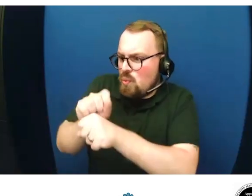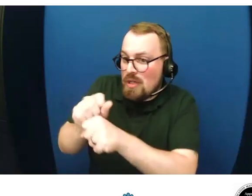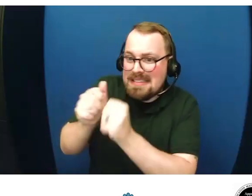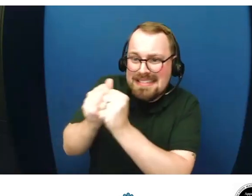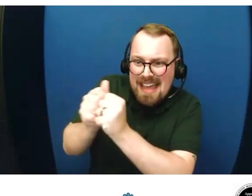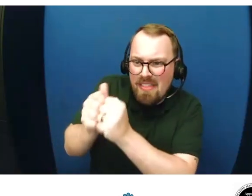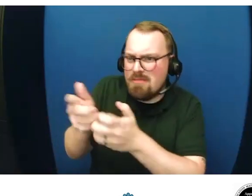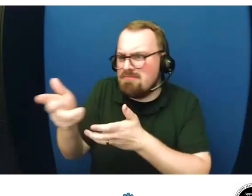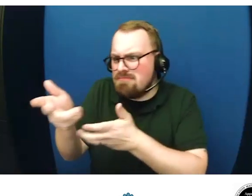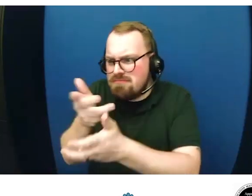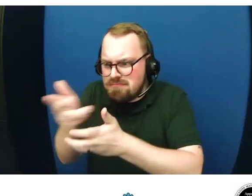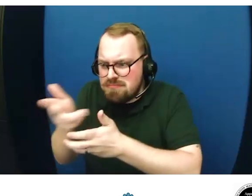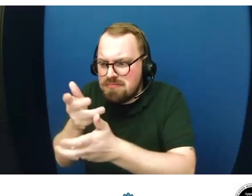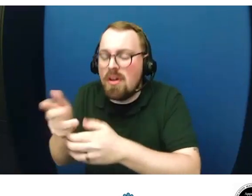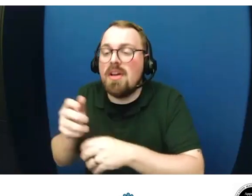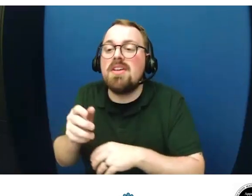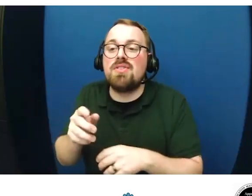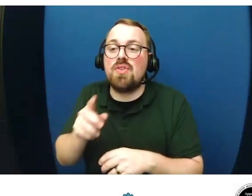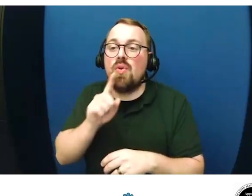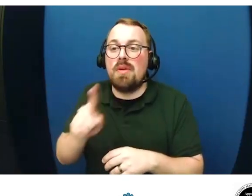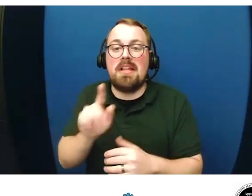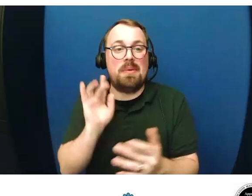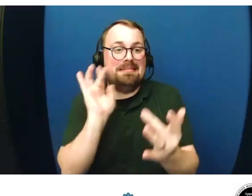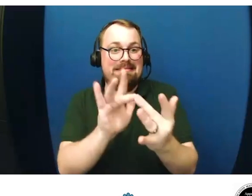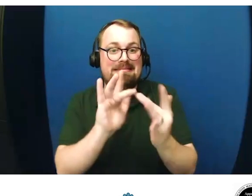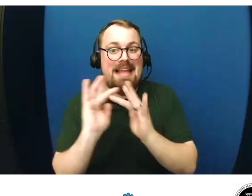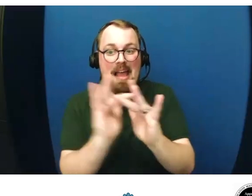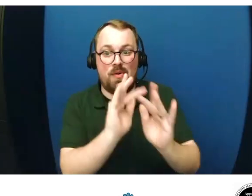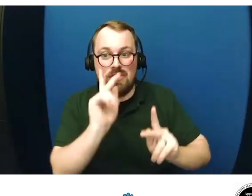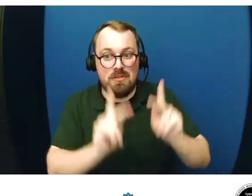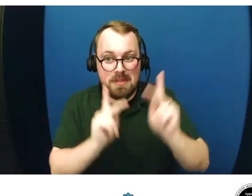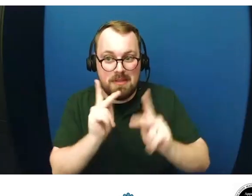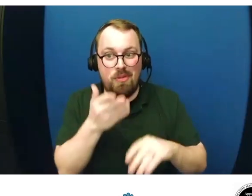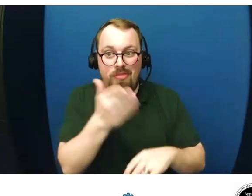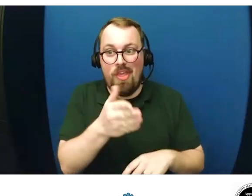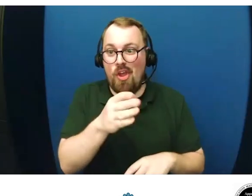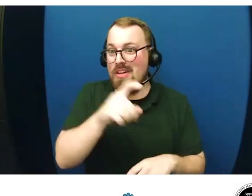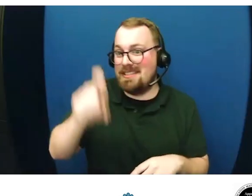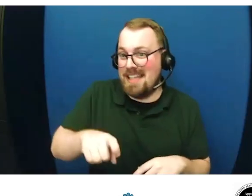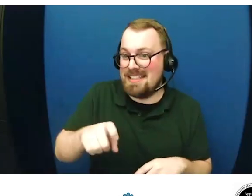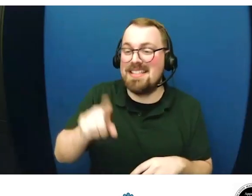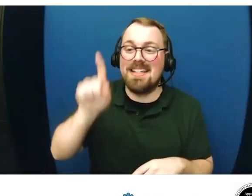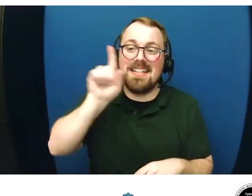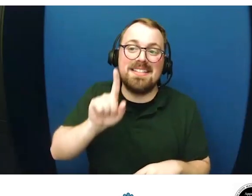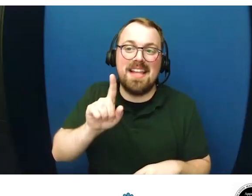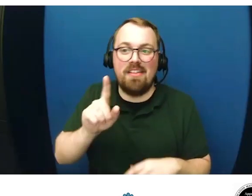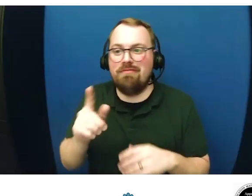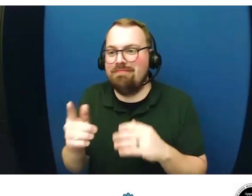We...we called in our Outreach folks from the Texas Deafblind Project–I'm in Texas–